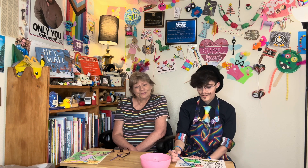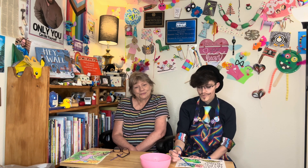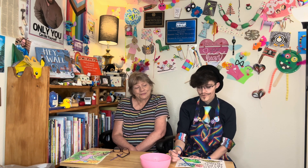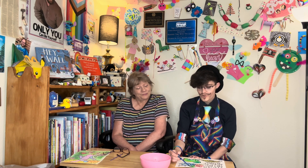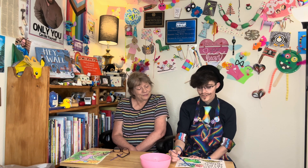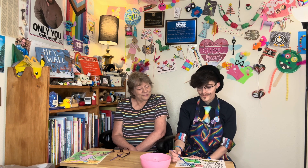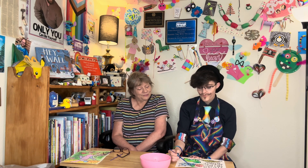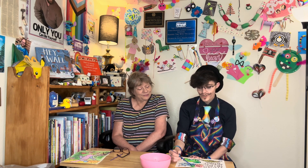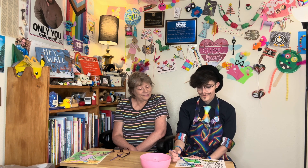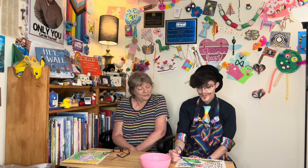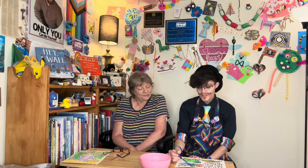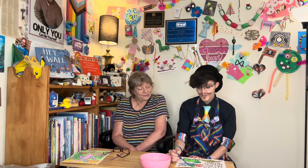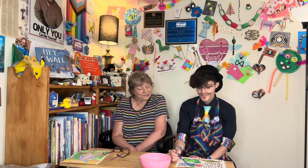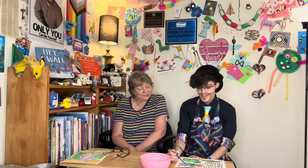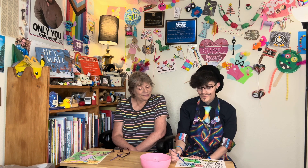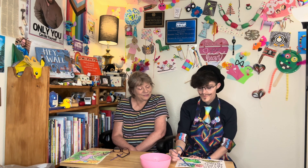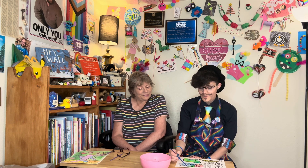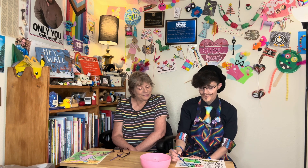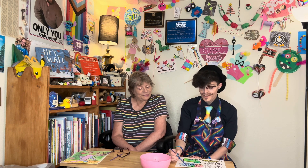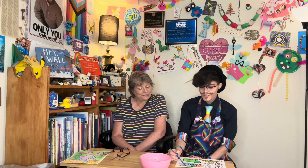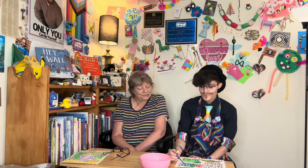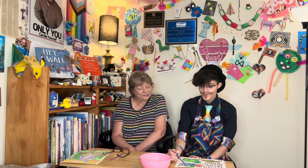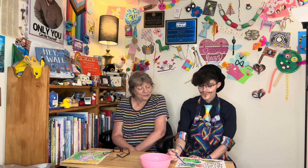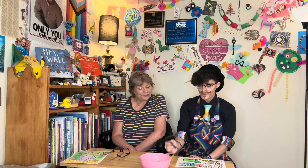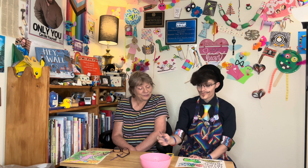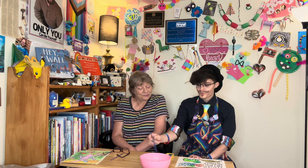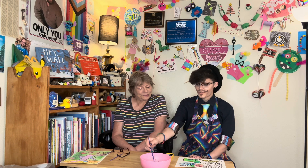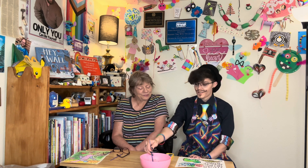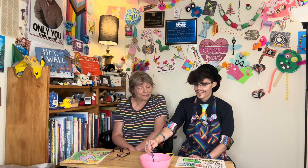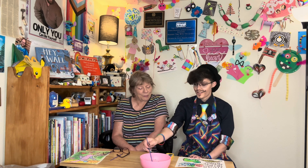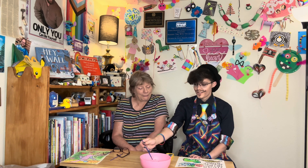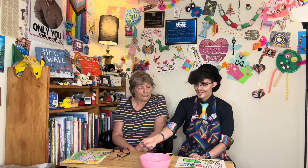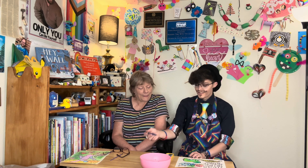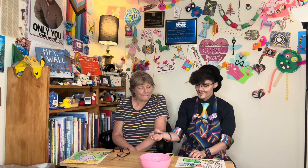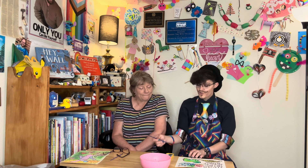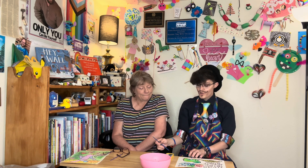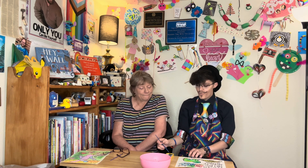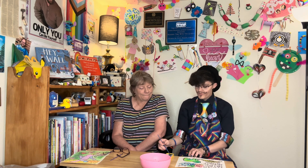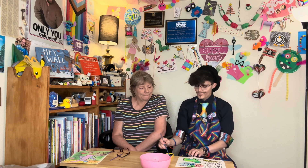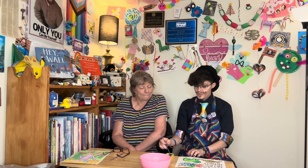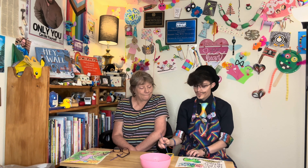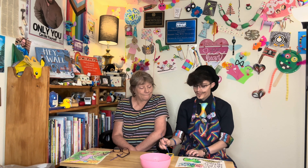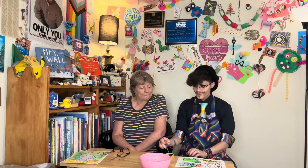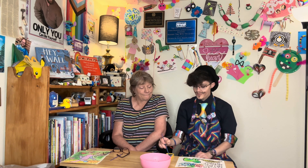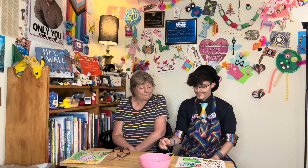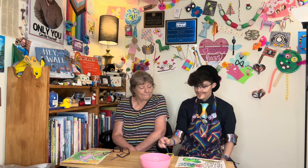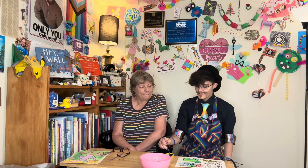been drawing for a very, very long time. So it has been very, very cool to to show everyone my art.